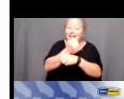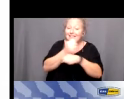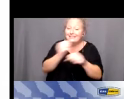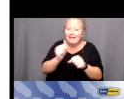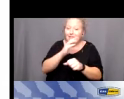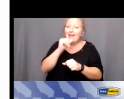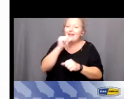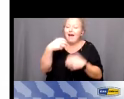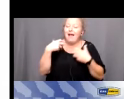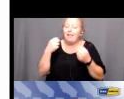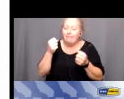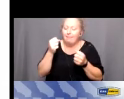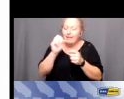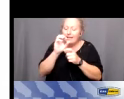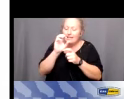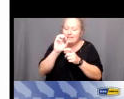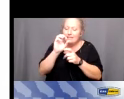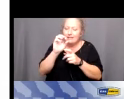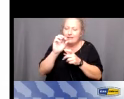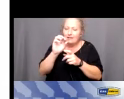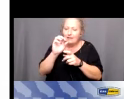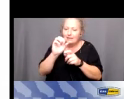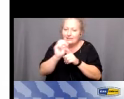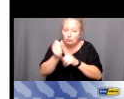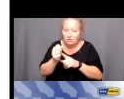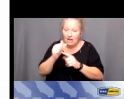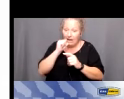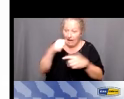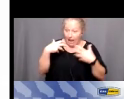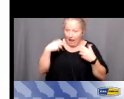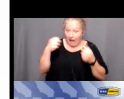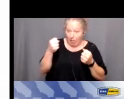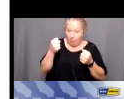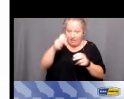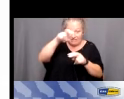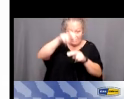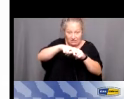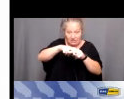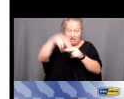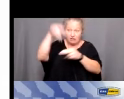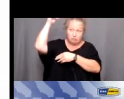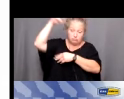Is it unhealthy to sit under a shade structure right next to someone that may have Covid?